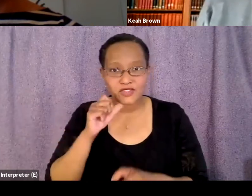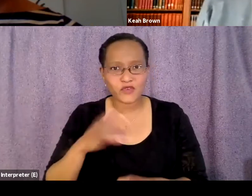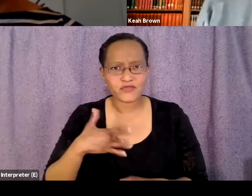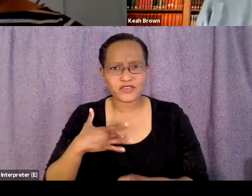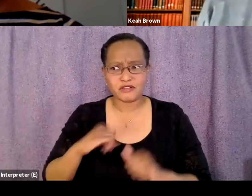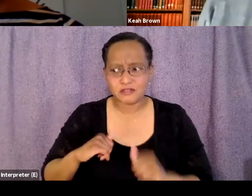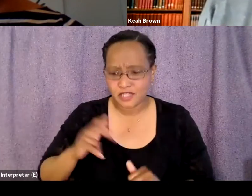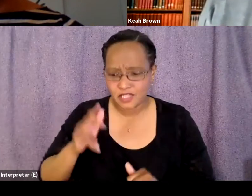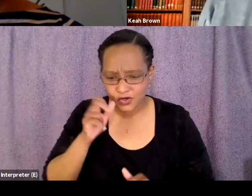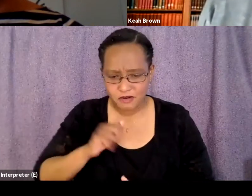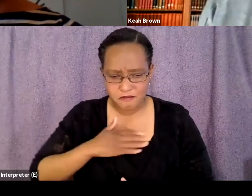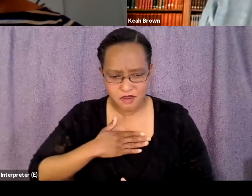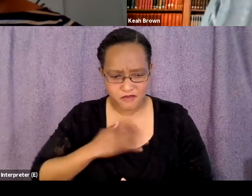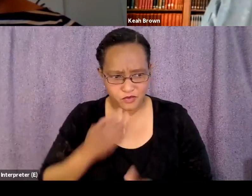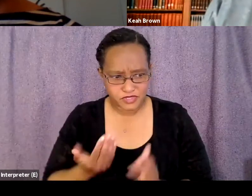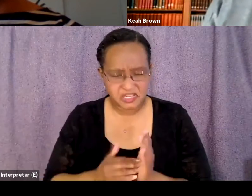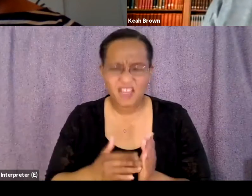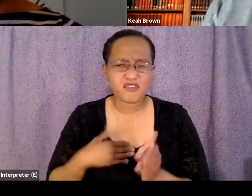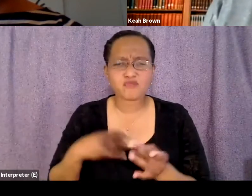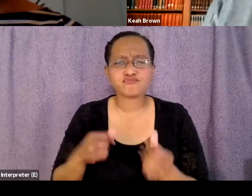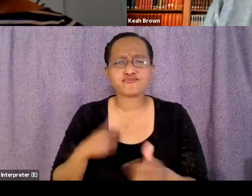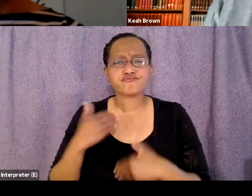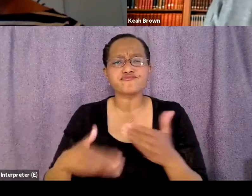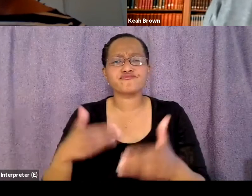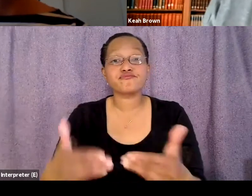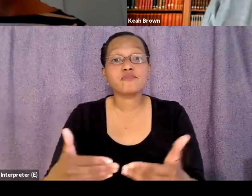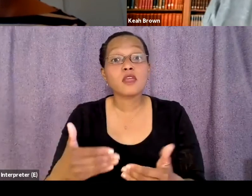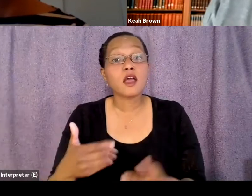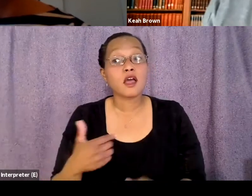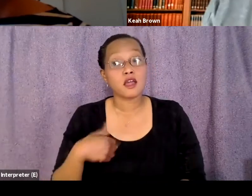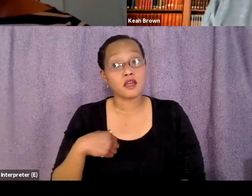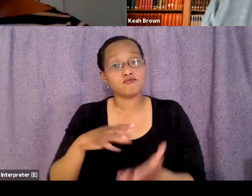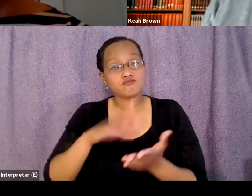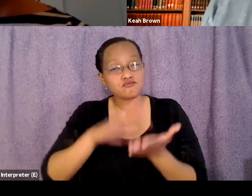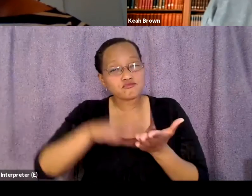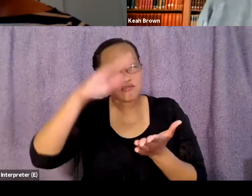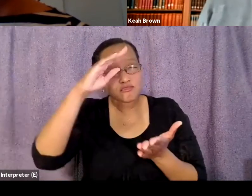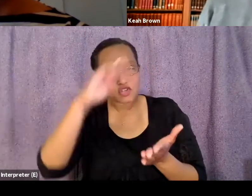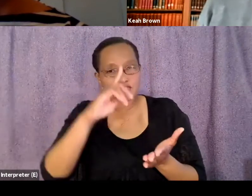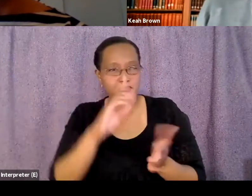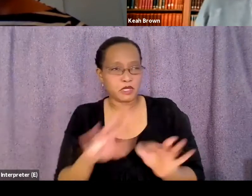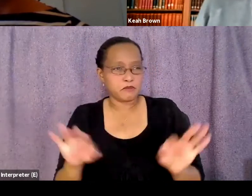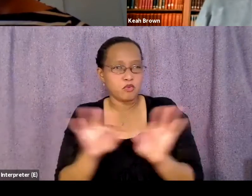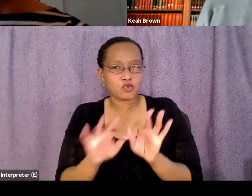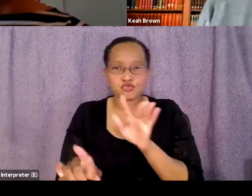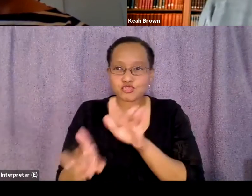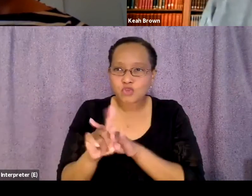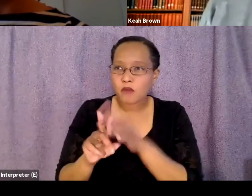Keah Brown: It really taught me the importance of just showing up for other people and being